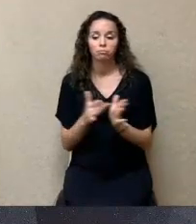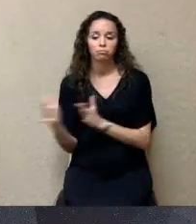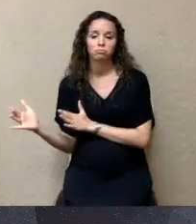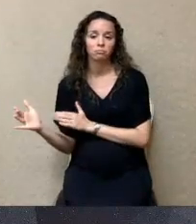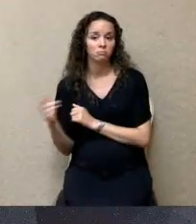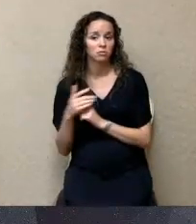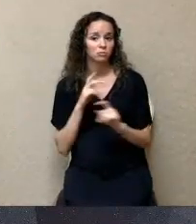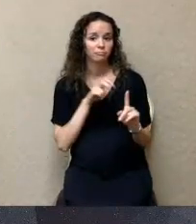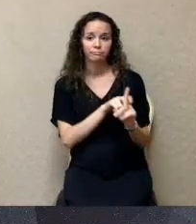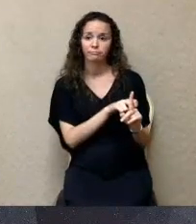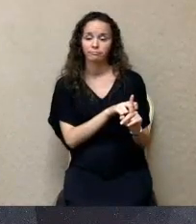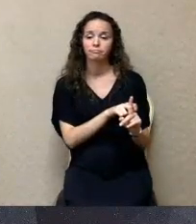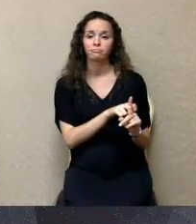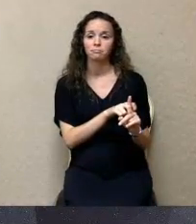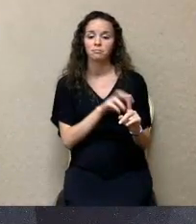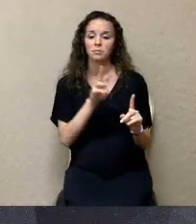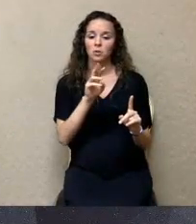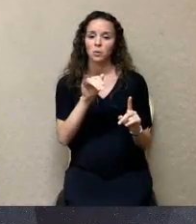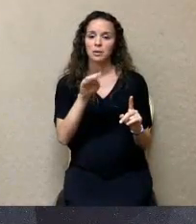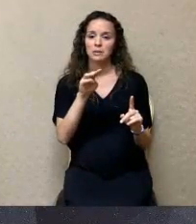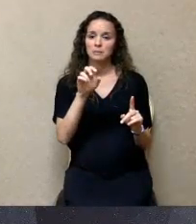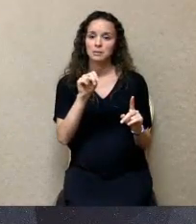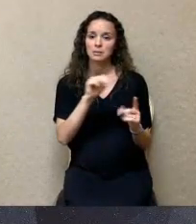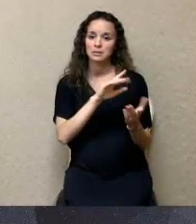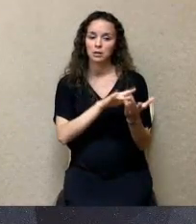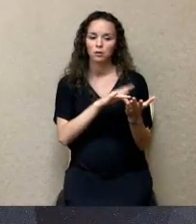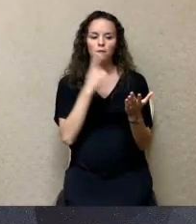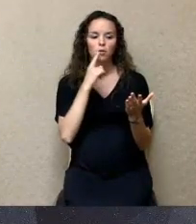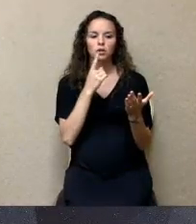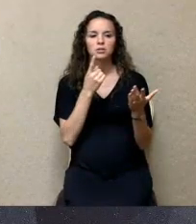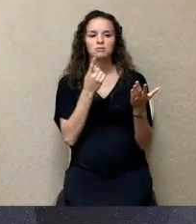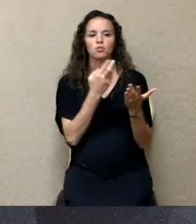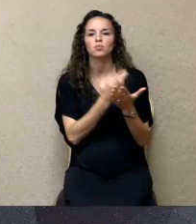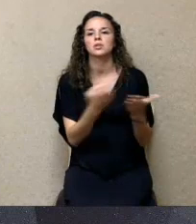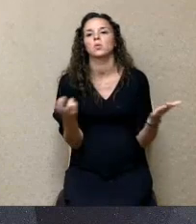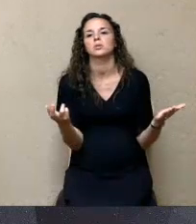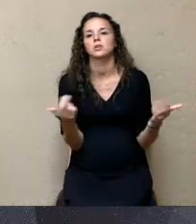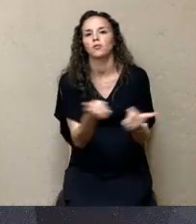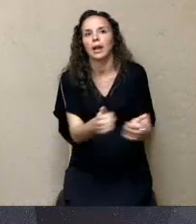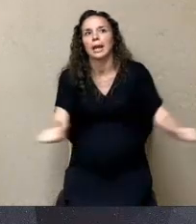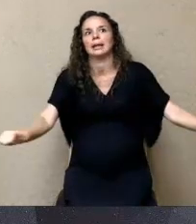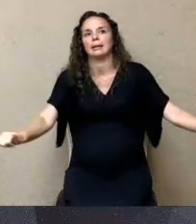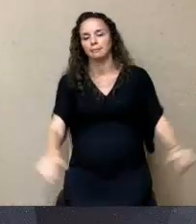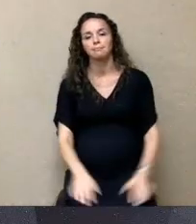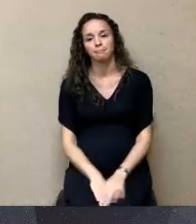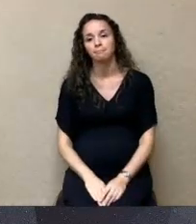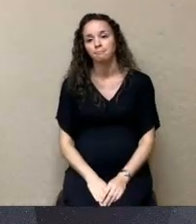You can also contact the Waisman Center if you're just looking for resources of any kind.